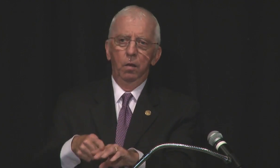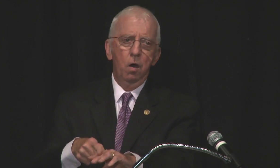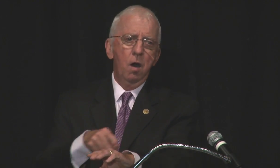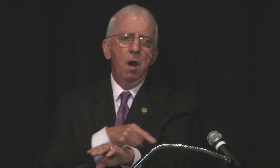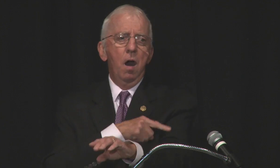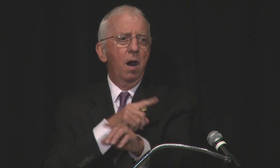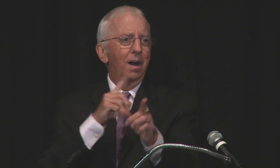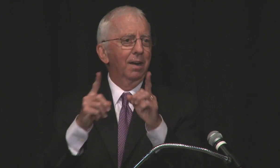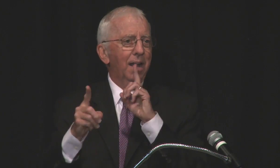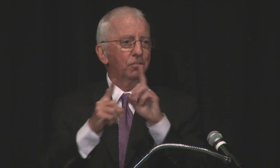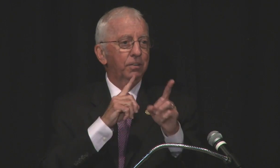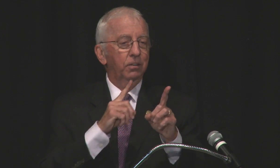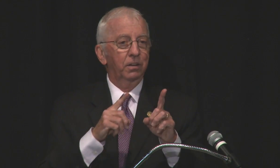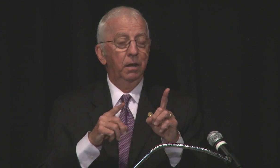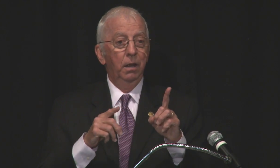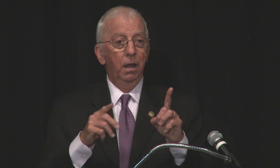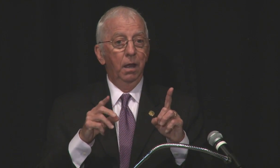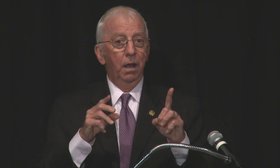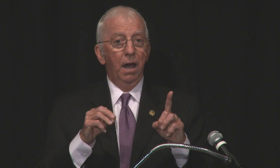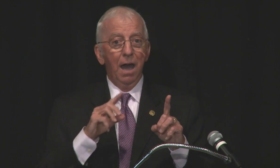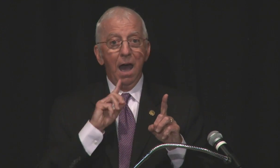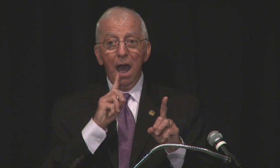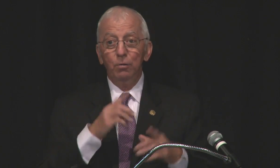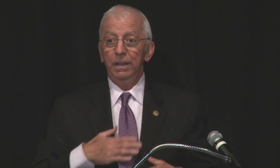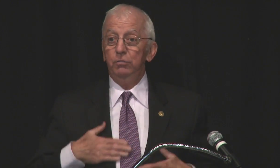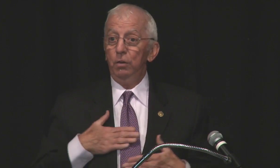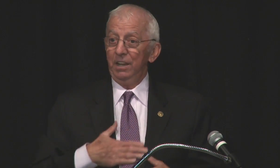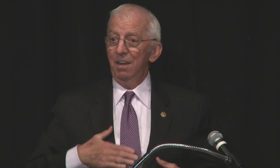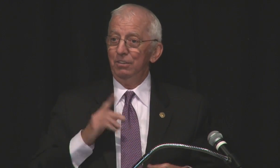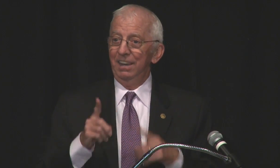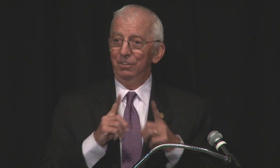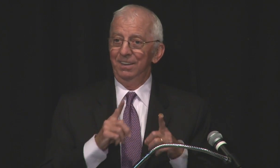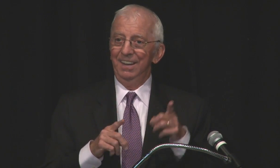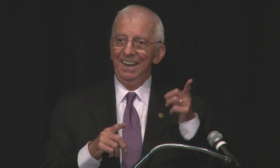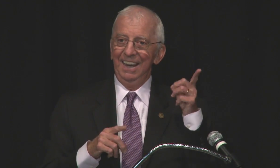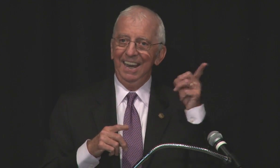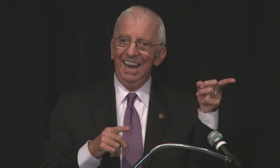Long conversation. I really enjoyed the conversation.